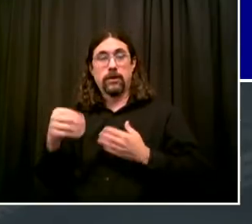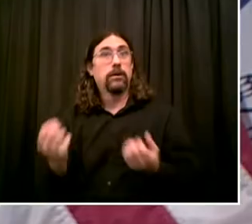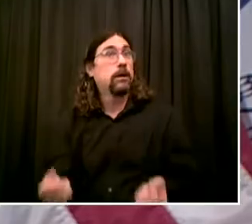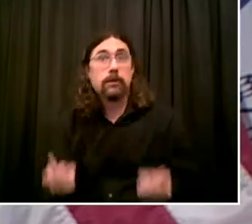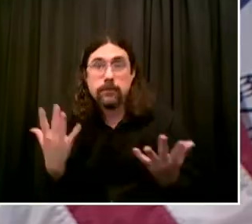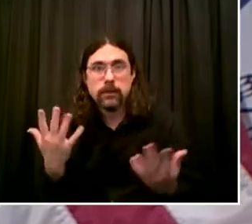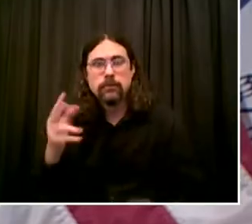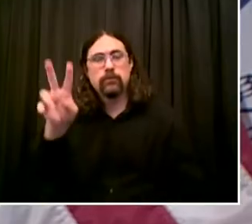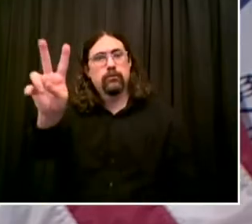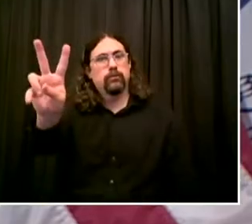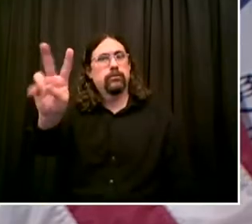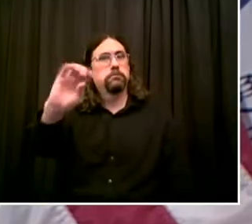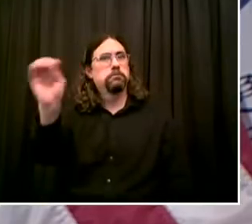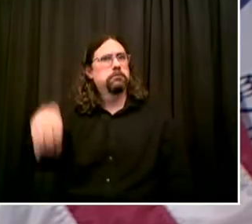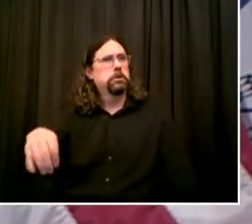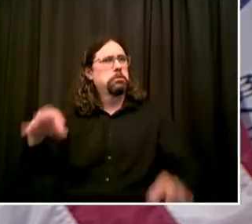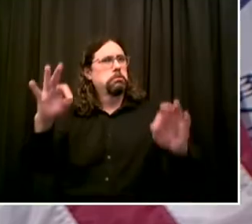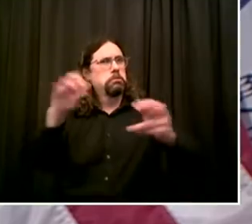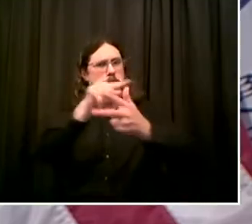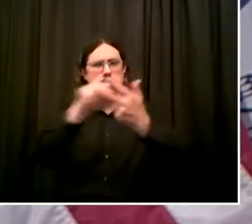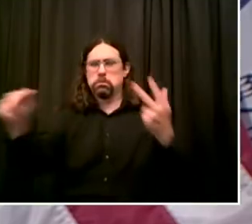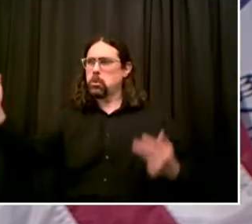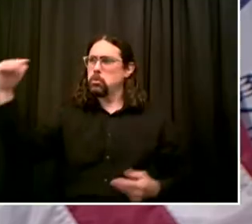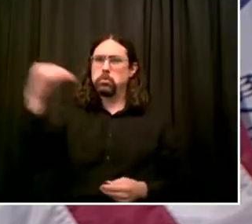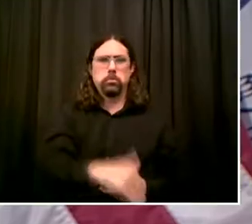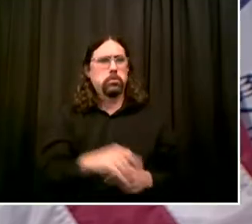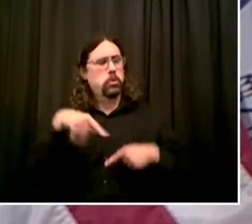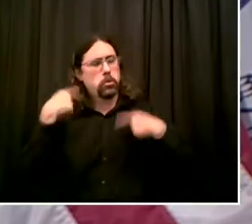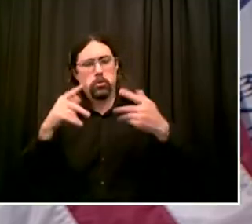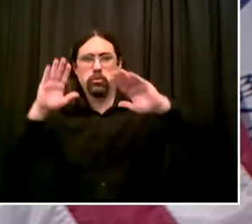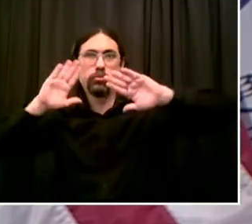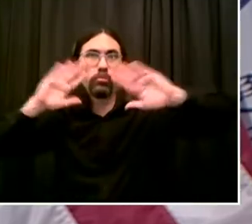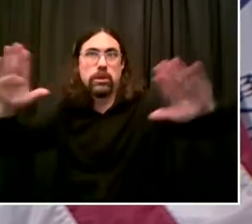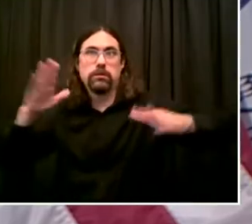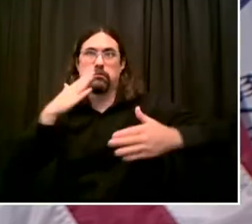AND THE THRESHOLD IS 15% AND TODAY, AGAIN, WE ARE AT 2% WITH ETH INFECTED RATE.